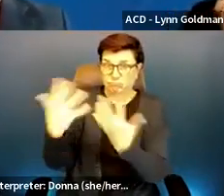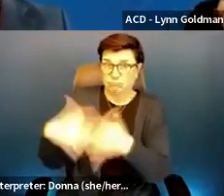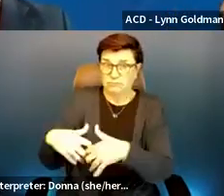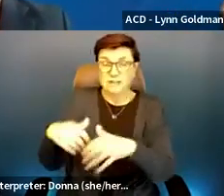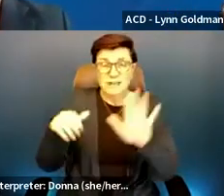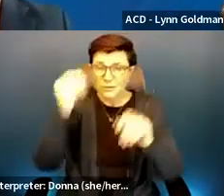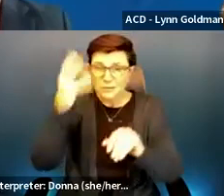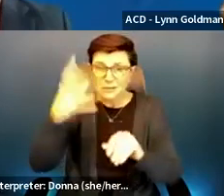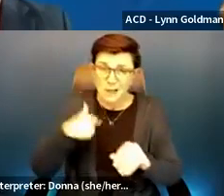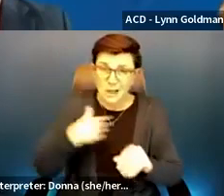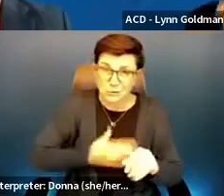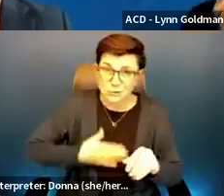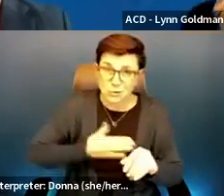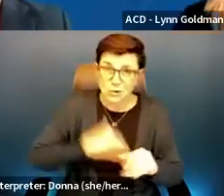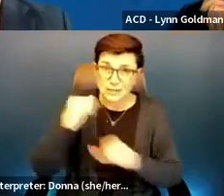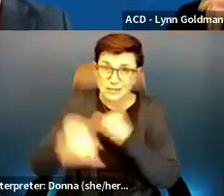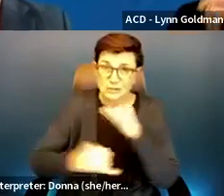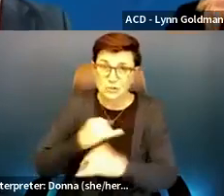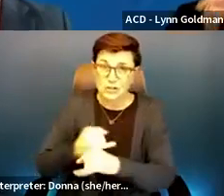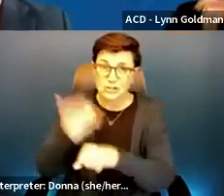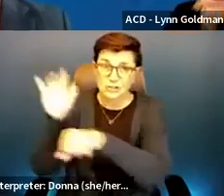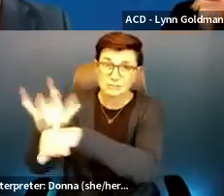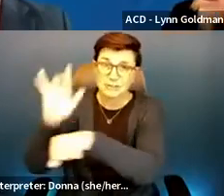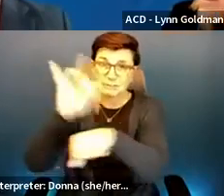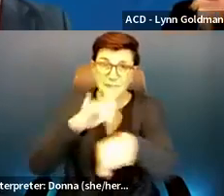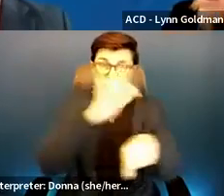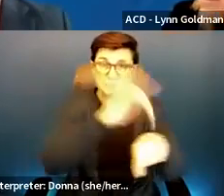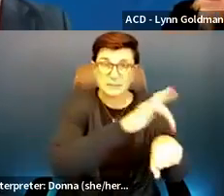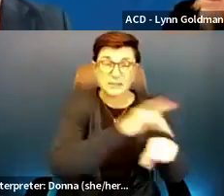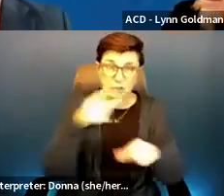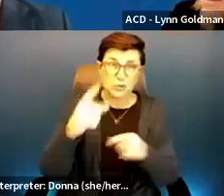because we are still perceived as that gold standard.